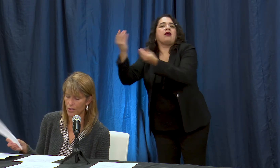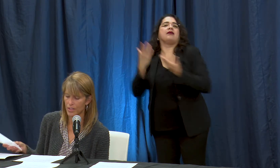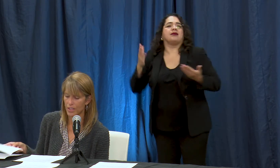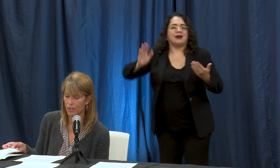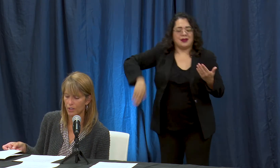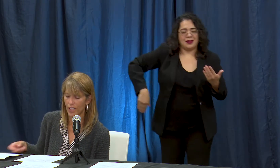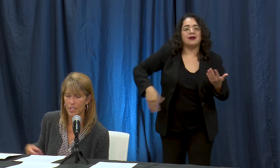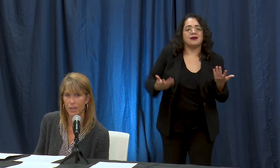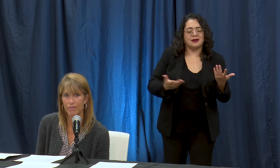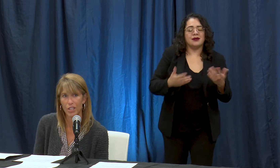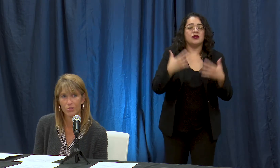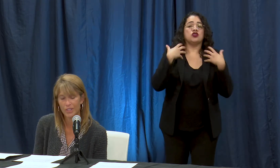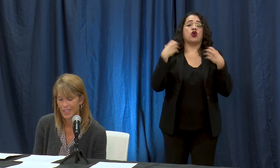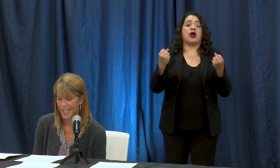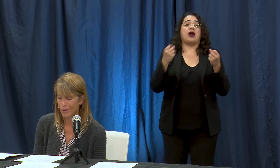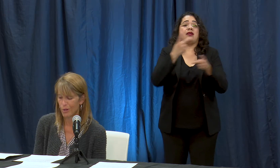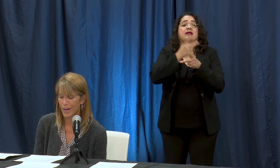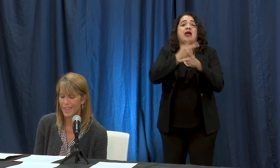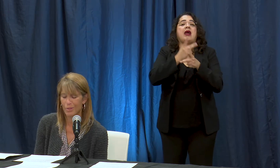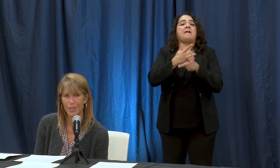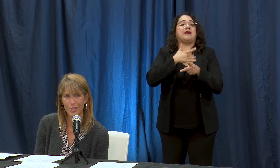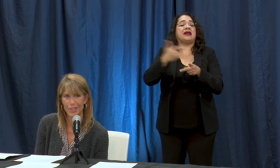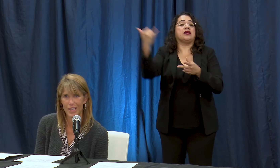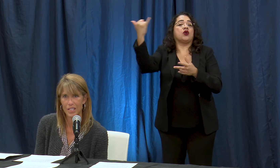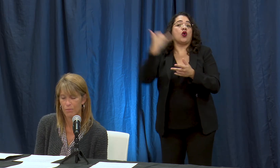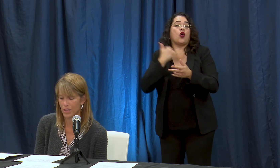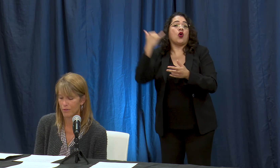notice notify us by phone ,and we remind them to make sure that they submit the